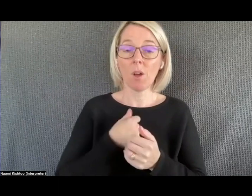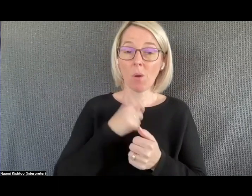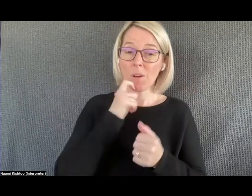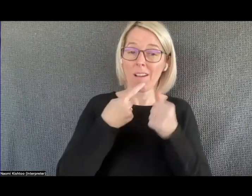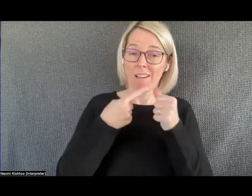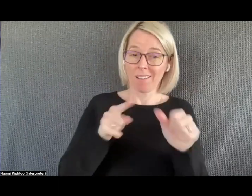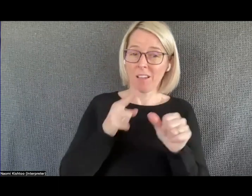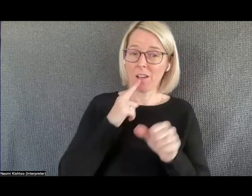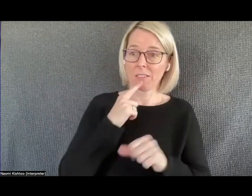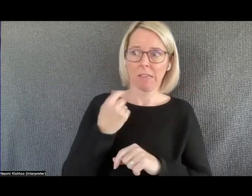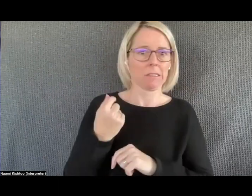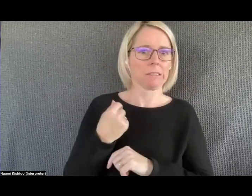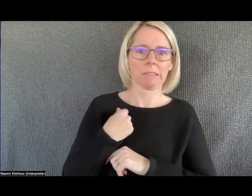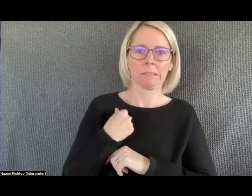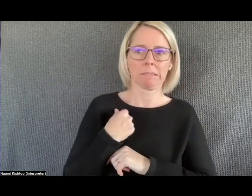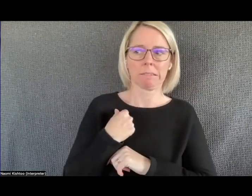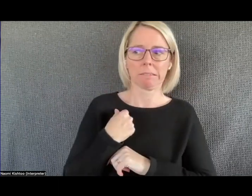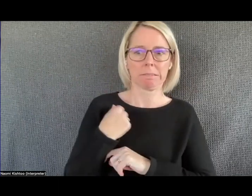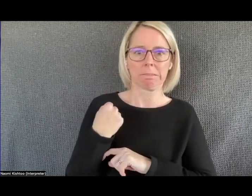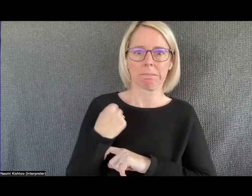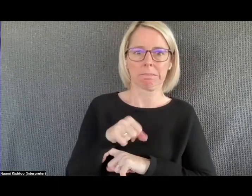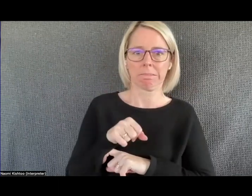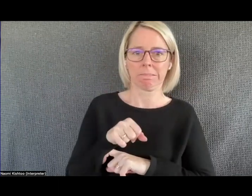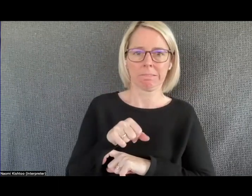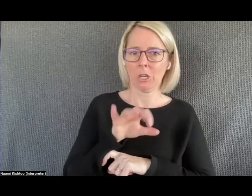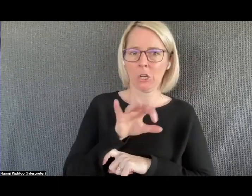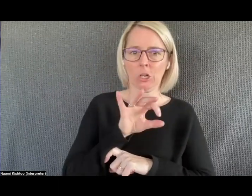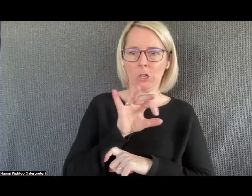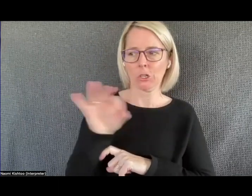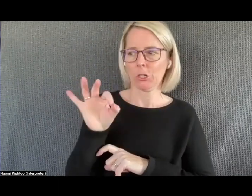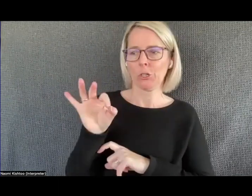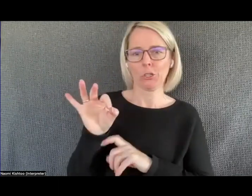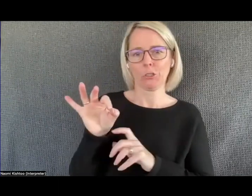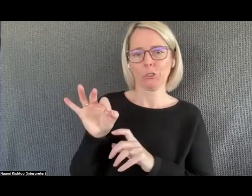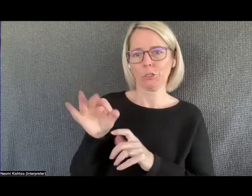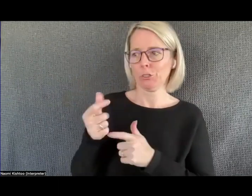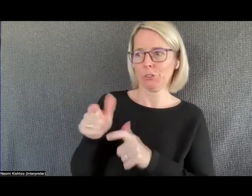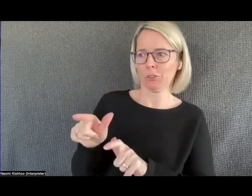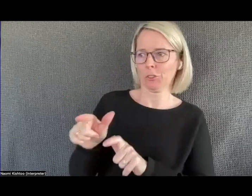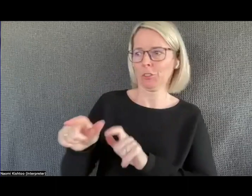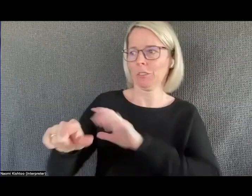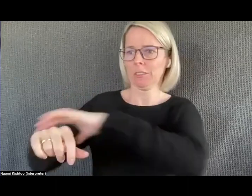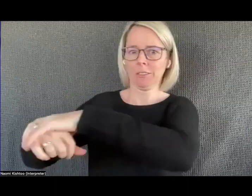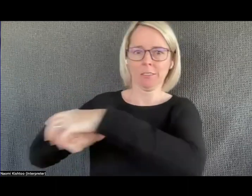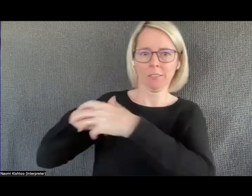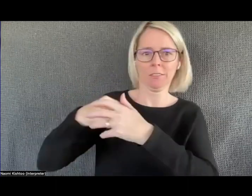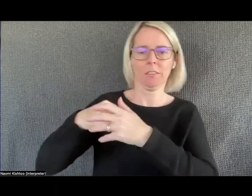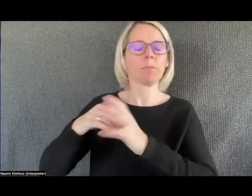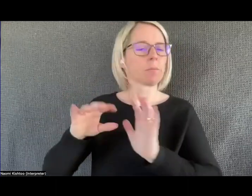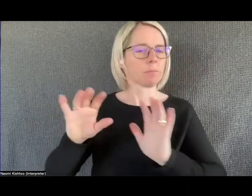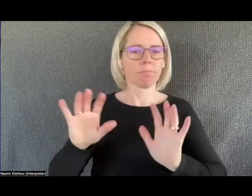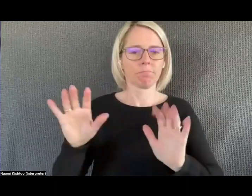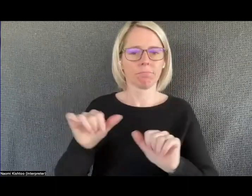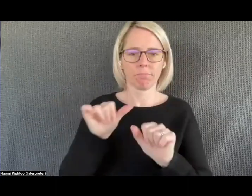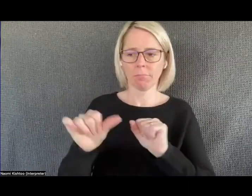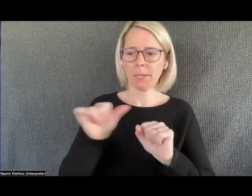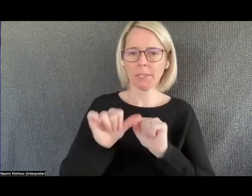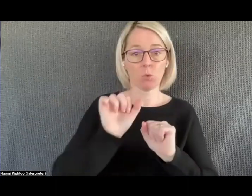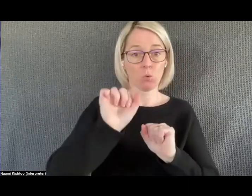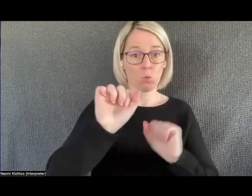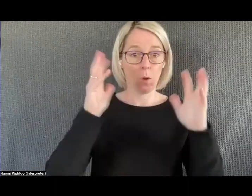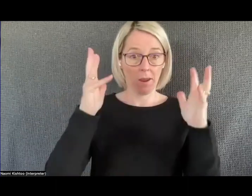do. Always try and set up the position by offering your hands underneath. If there is